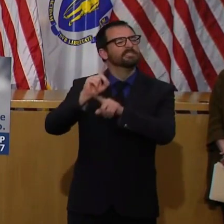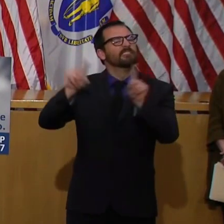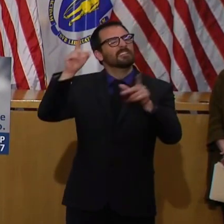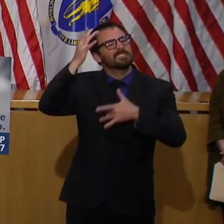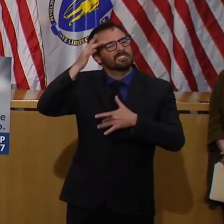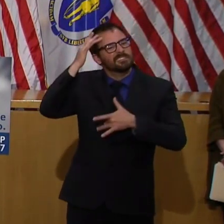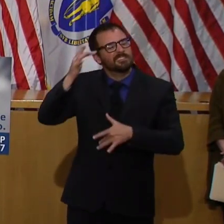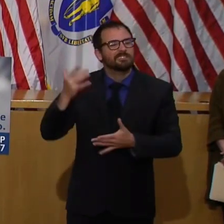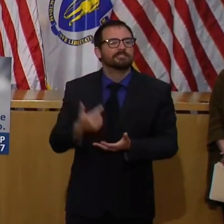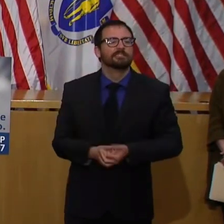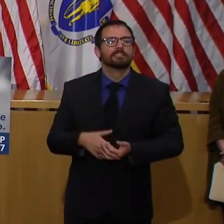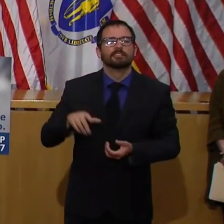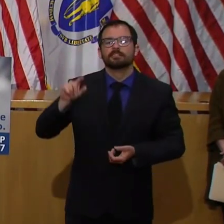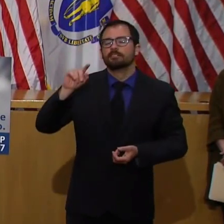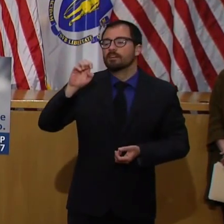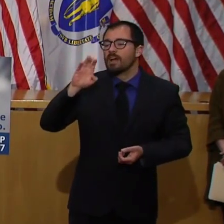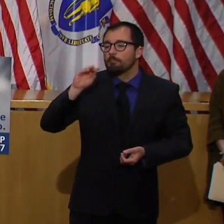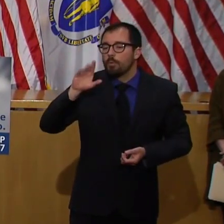CONTACT TRACING IS A COMMON